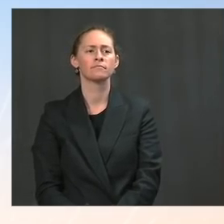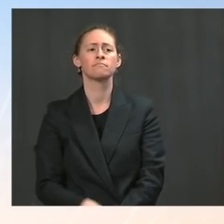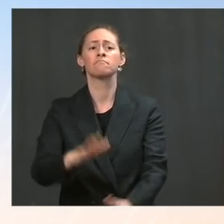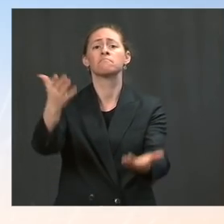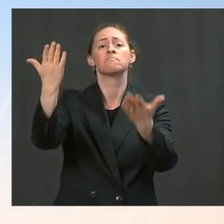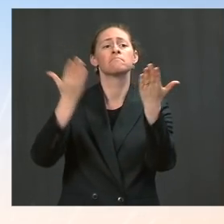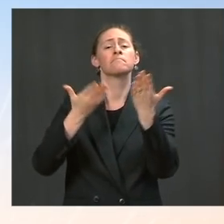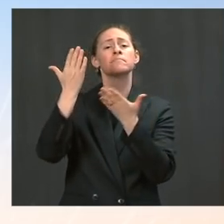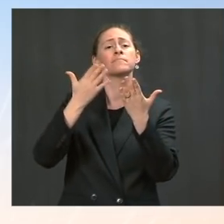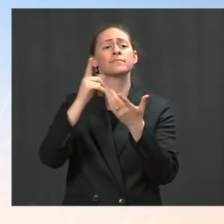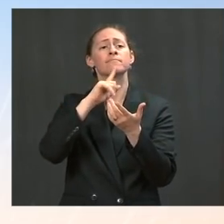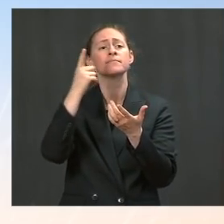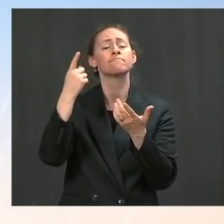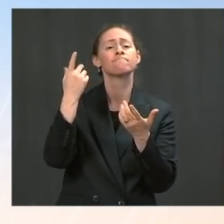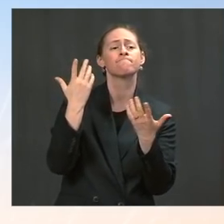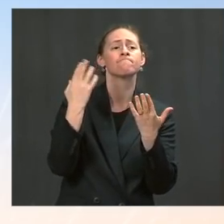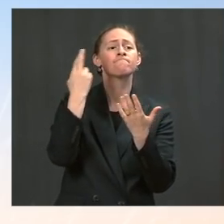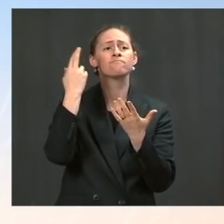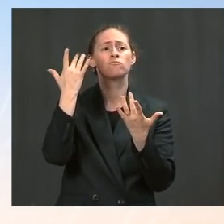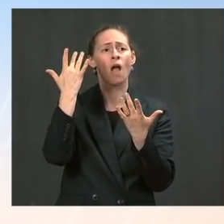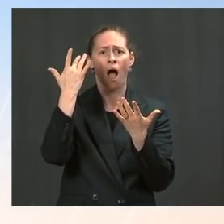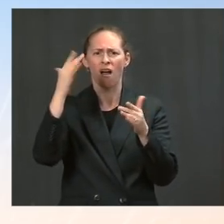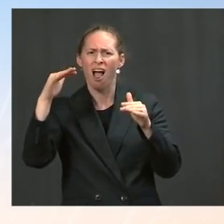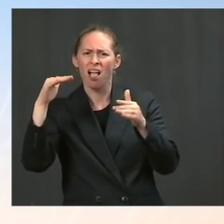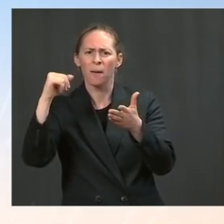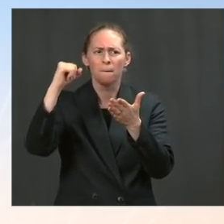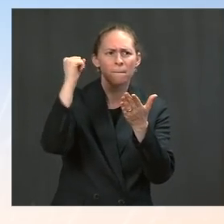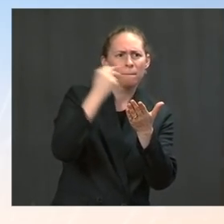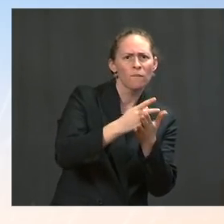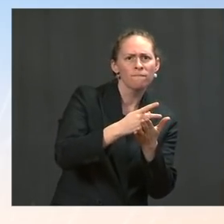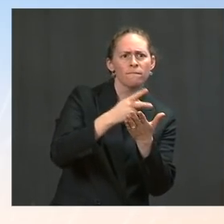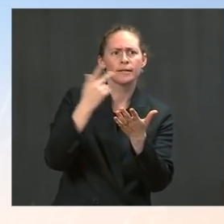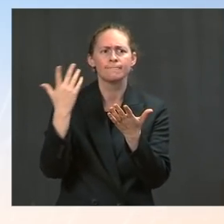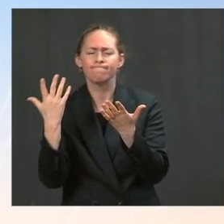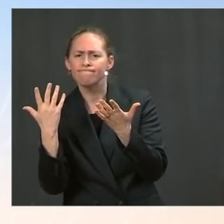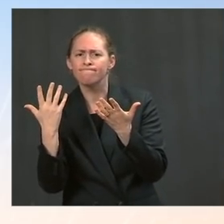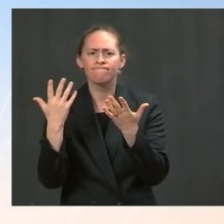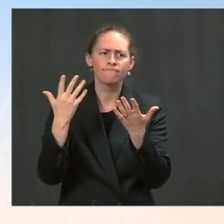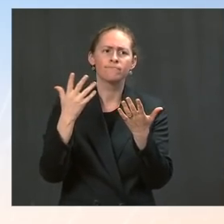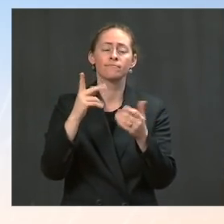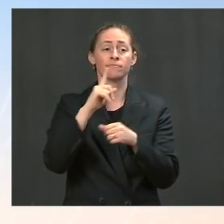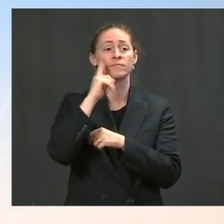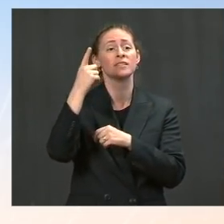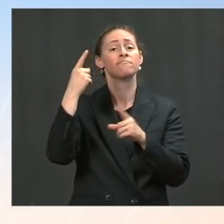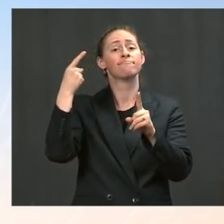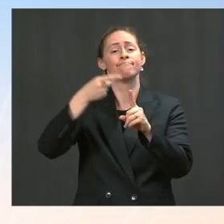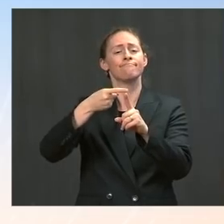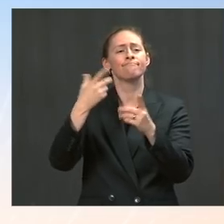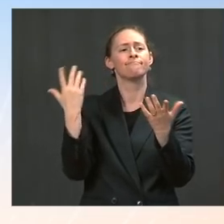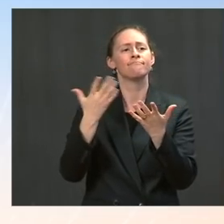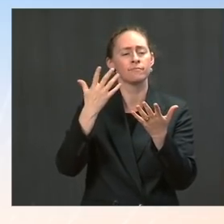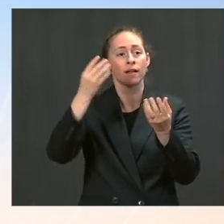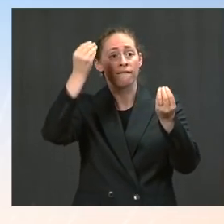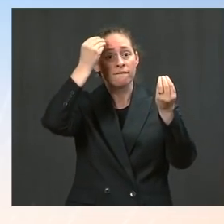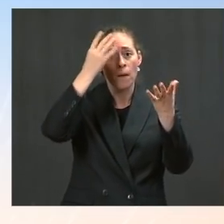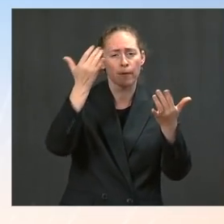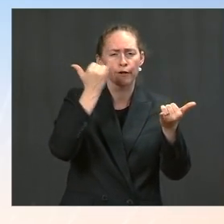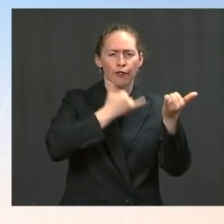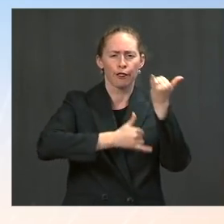A lot of the misinformation that is traveling out there is about the consequences and the impact of the vaccine. It's not always tied to or necessarily tied